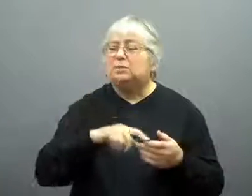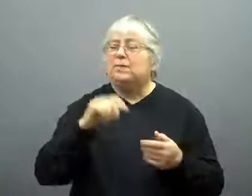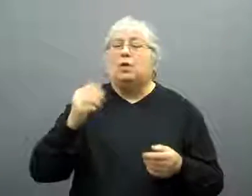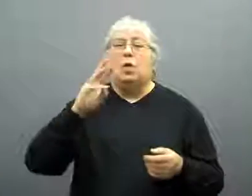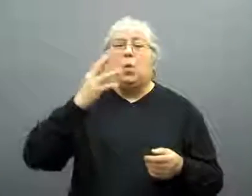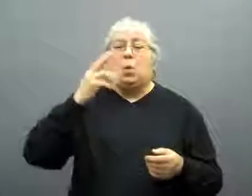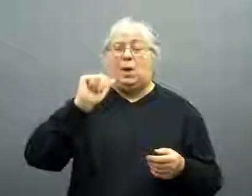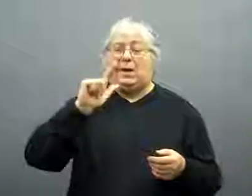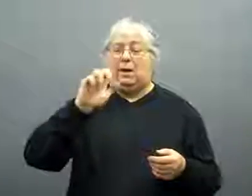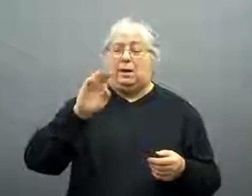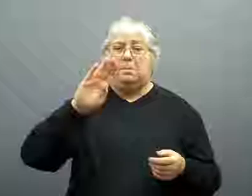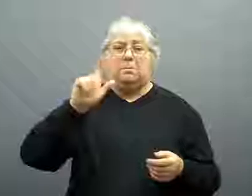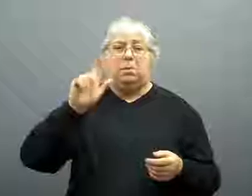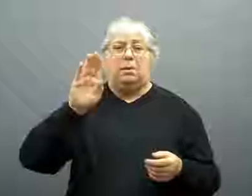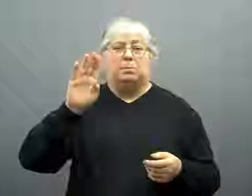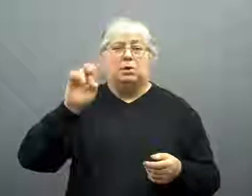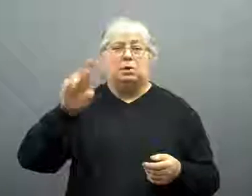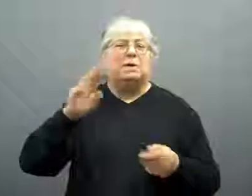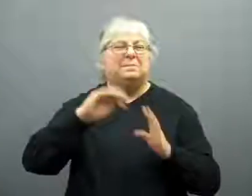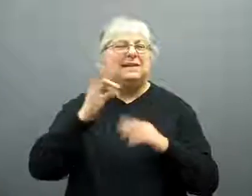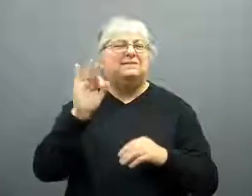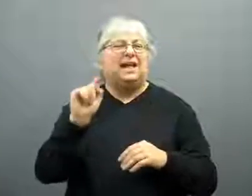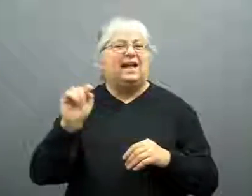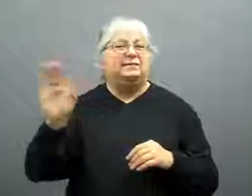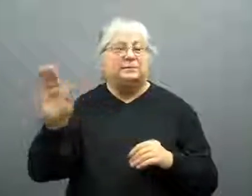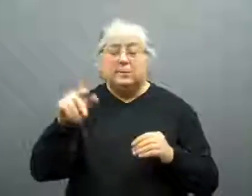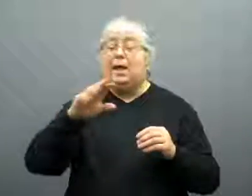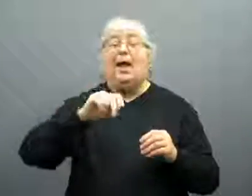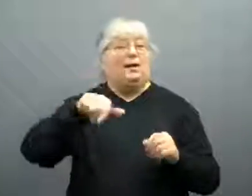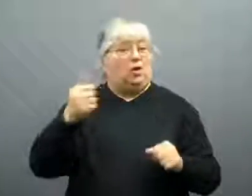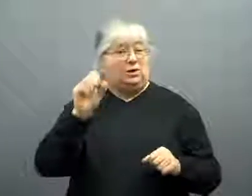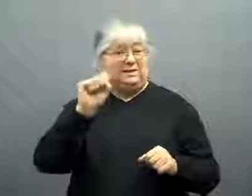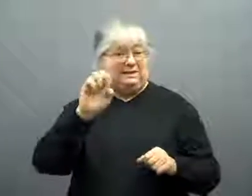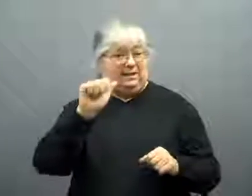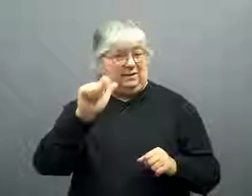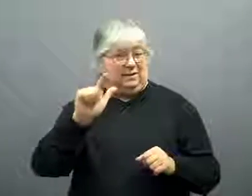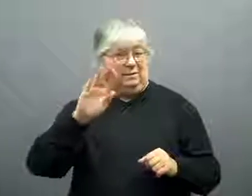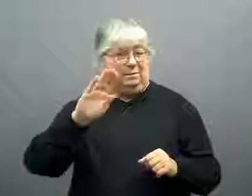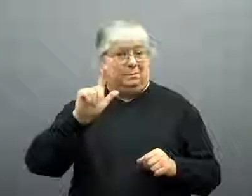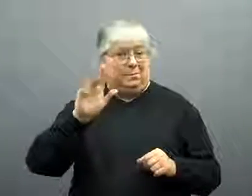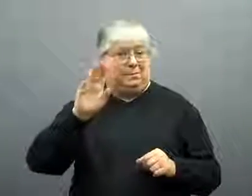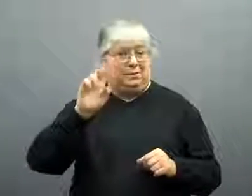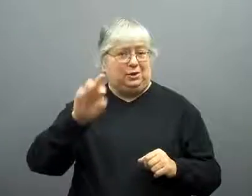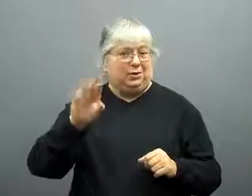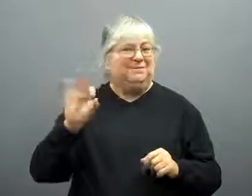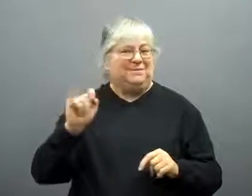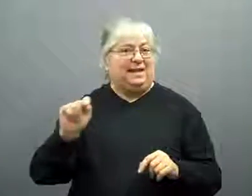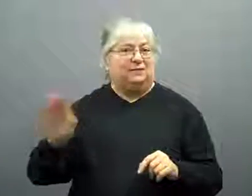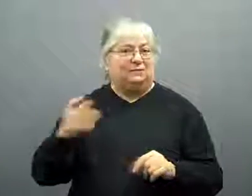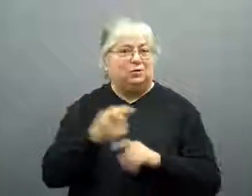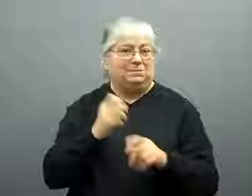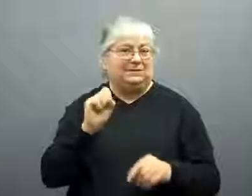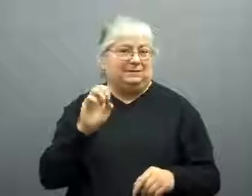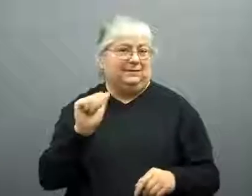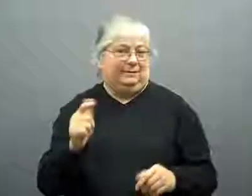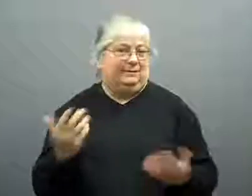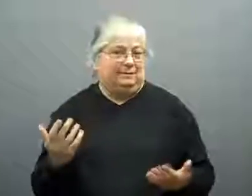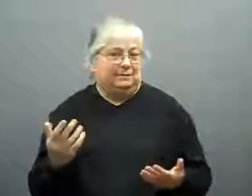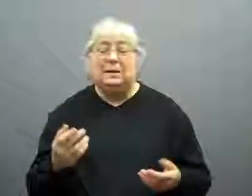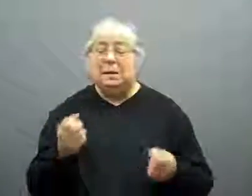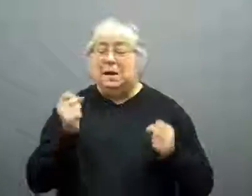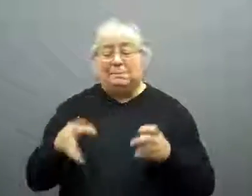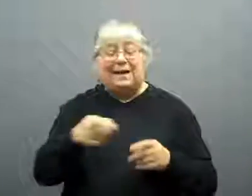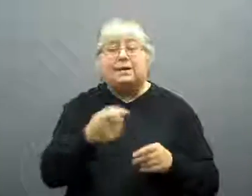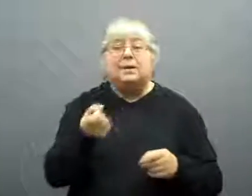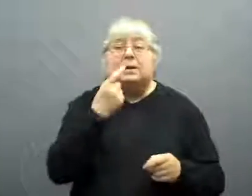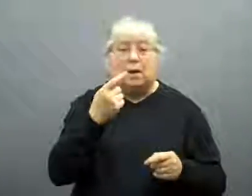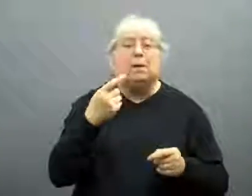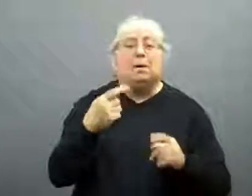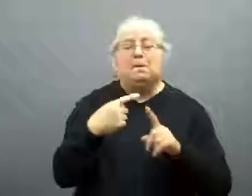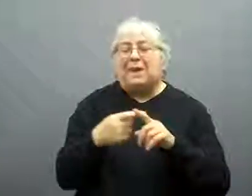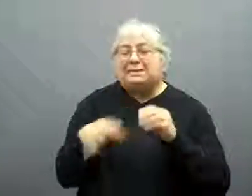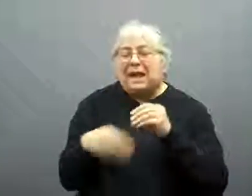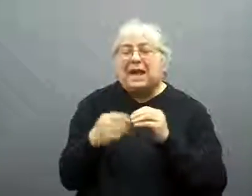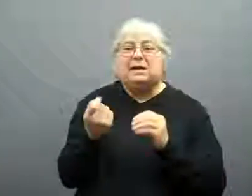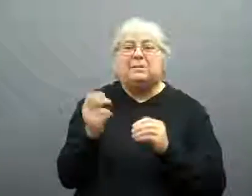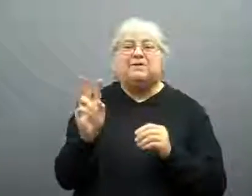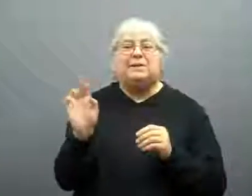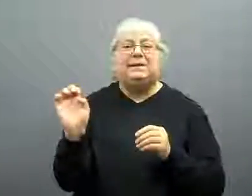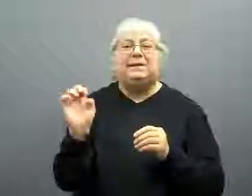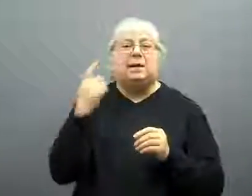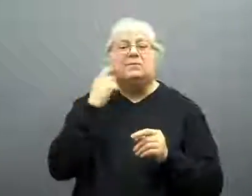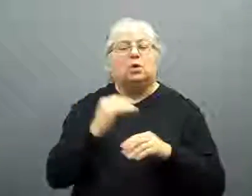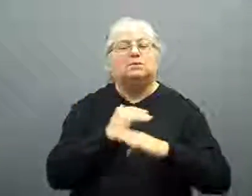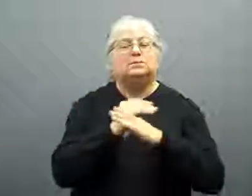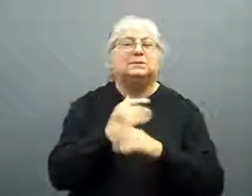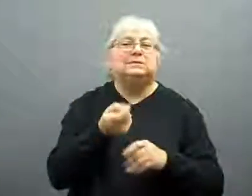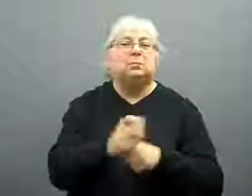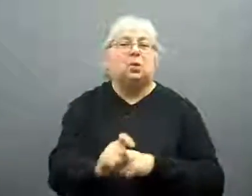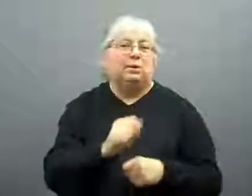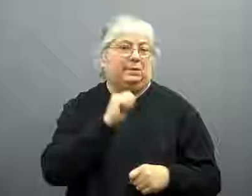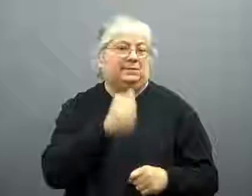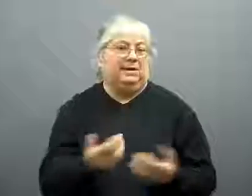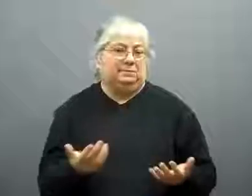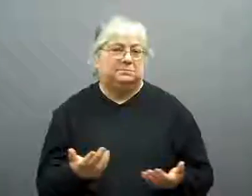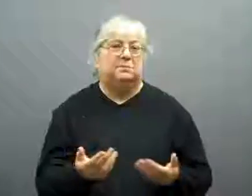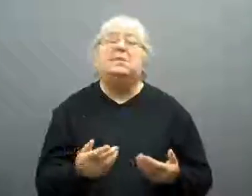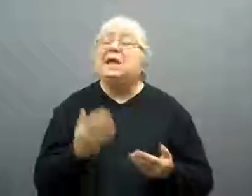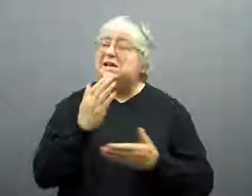whale blubber and seal blubber.